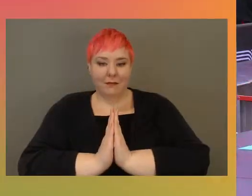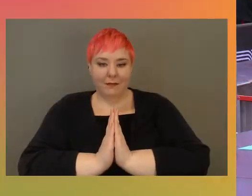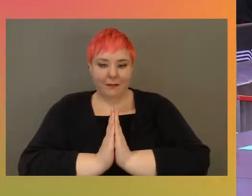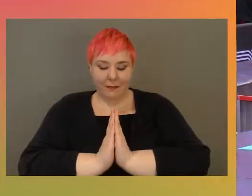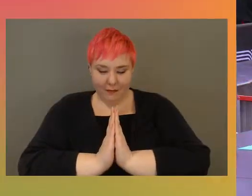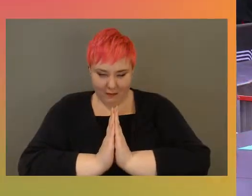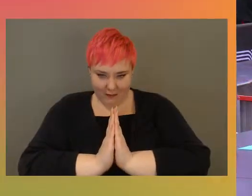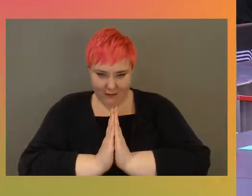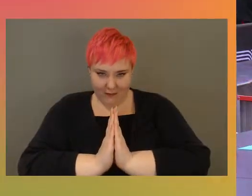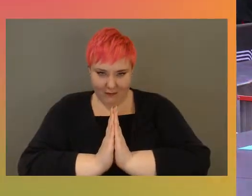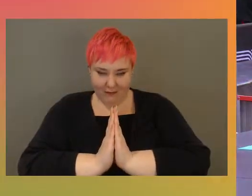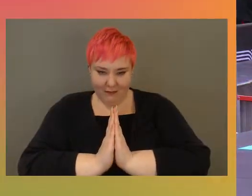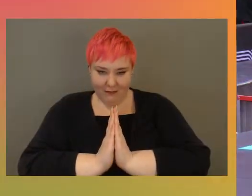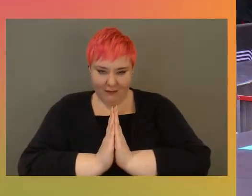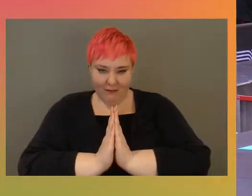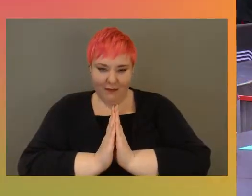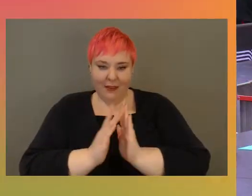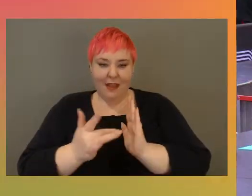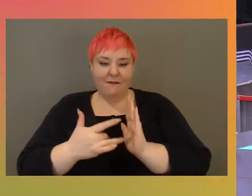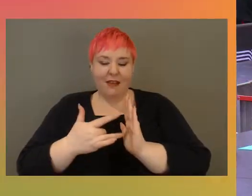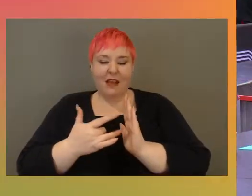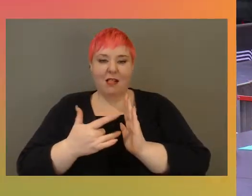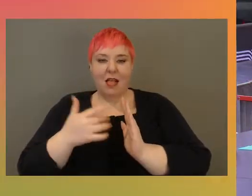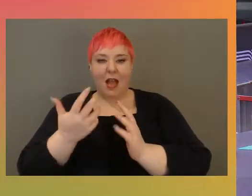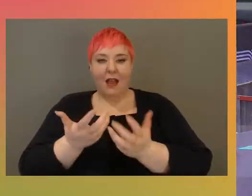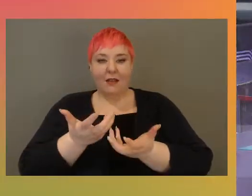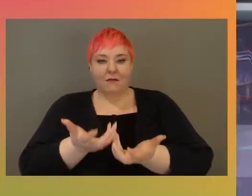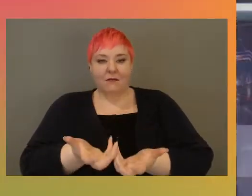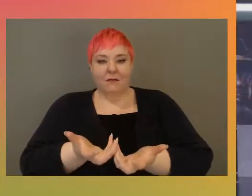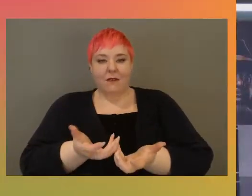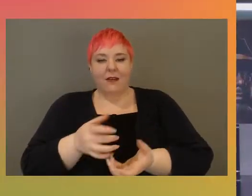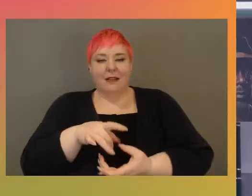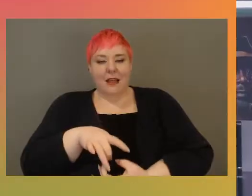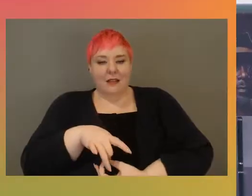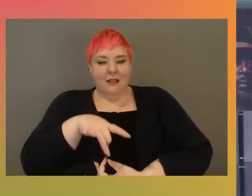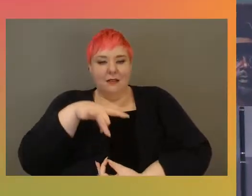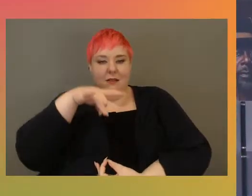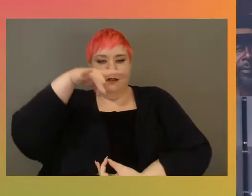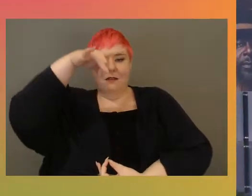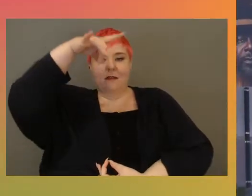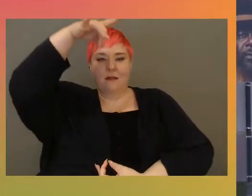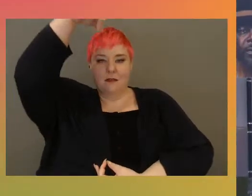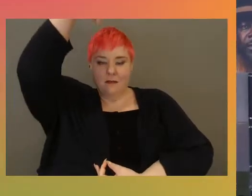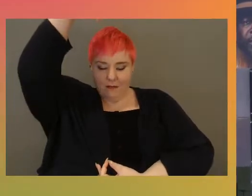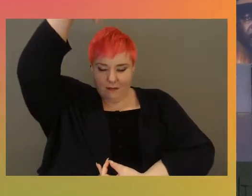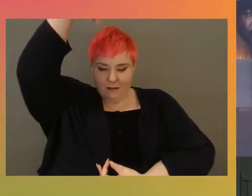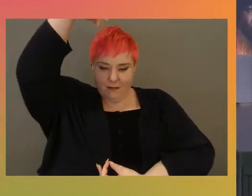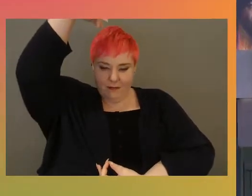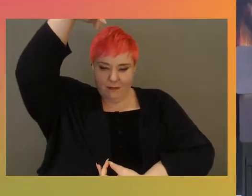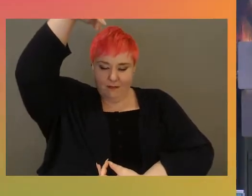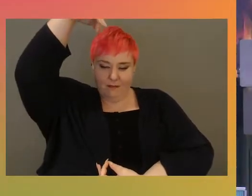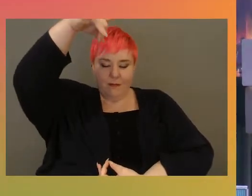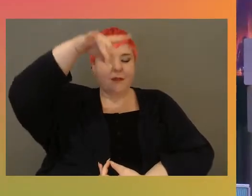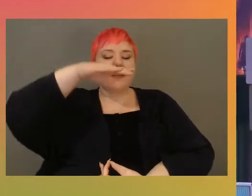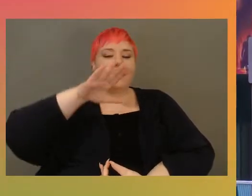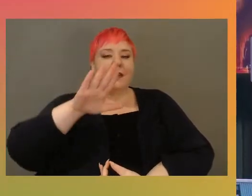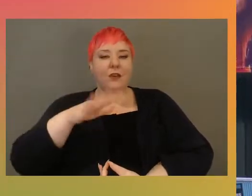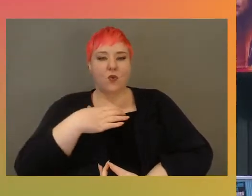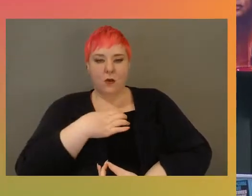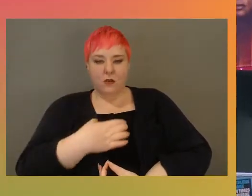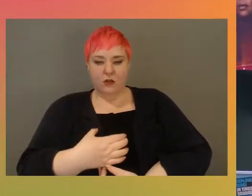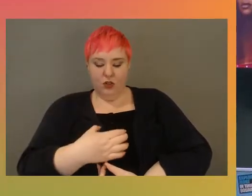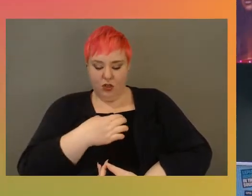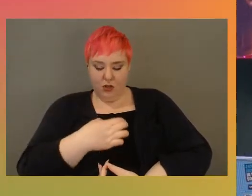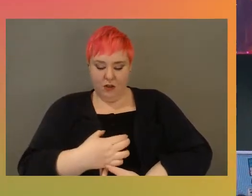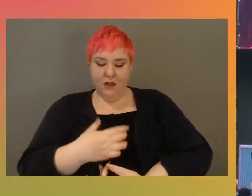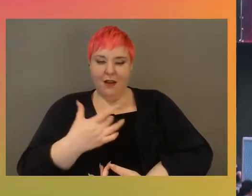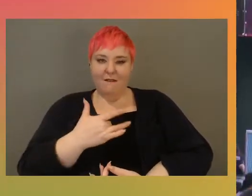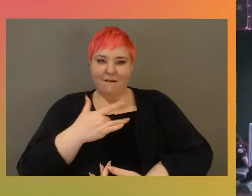TAKE YOUR HANDS, ANJALI MUDRA.